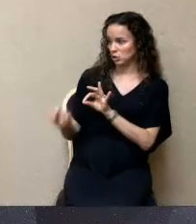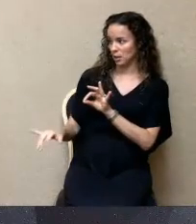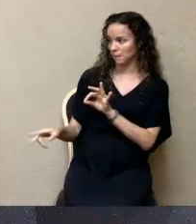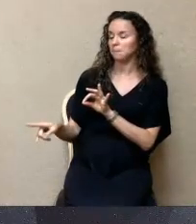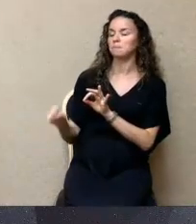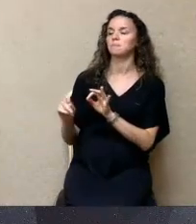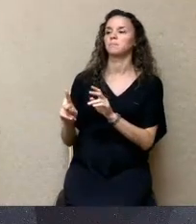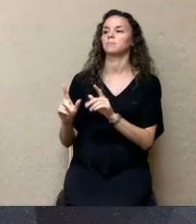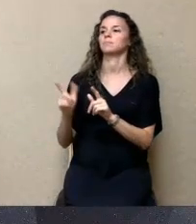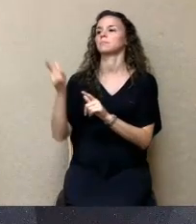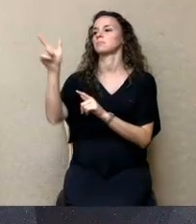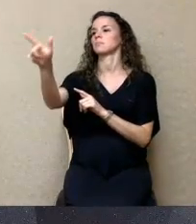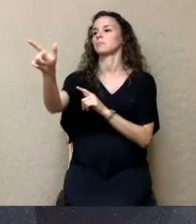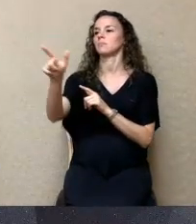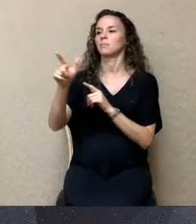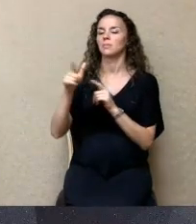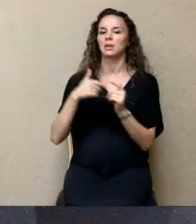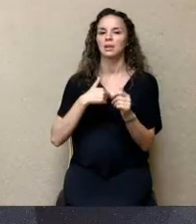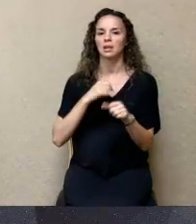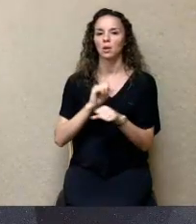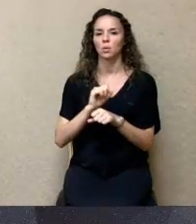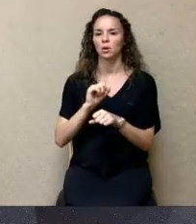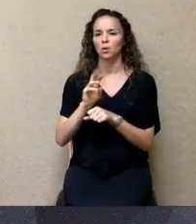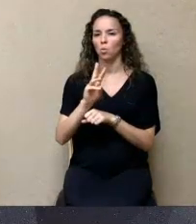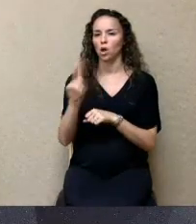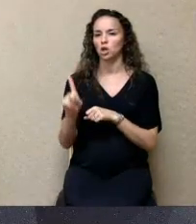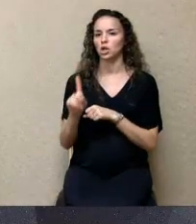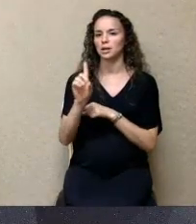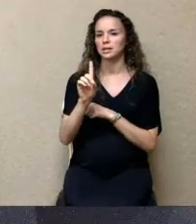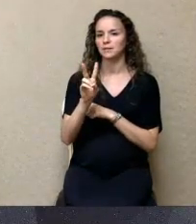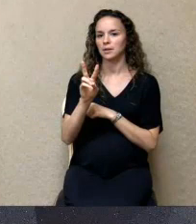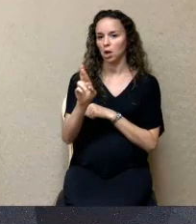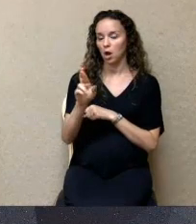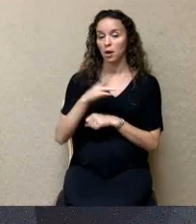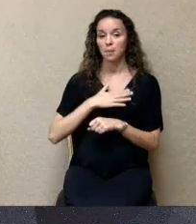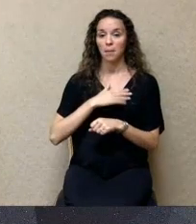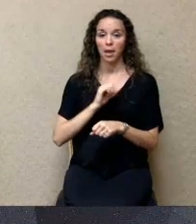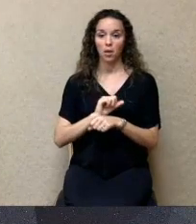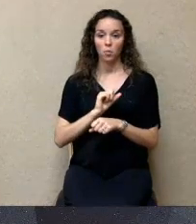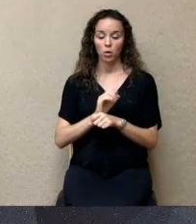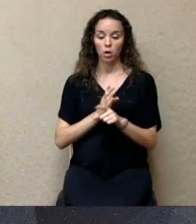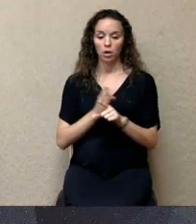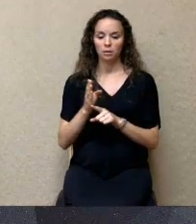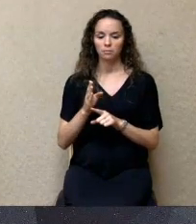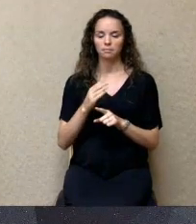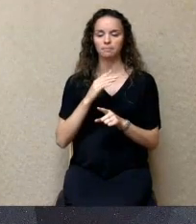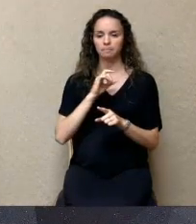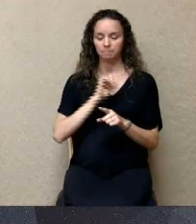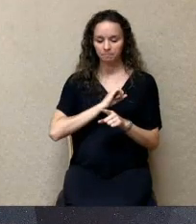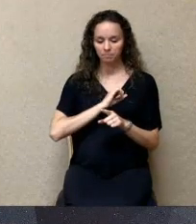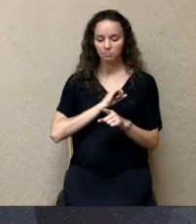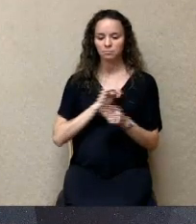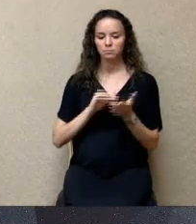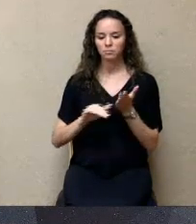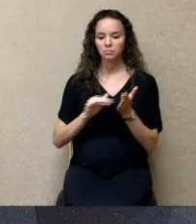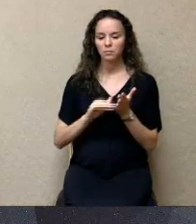I'm from Waukesha DVR and we're seeing a lot of people